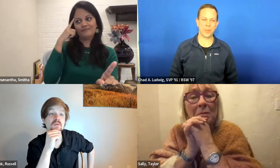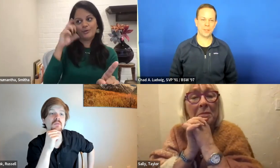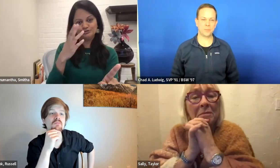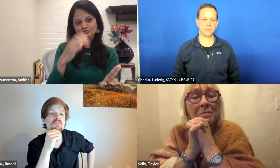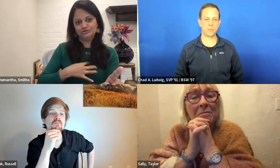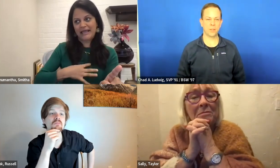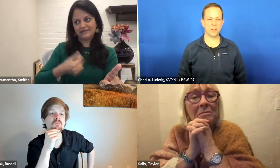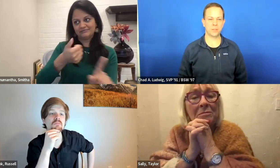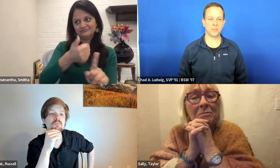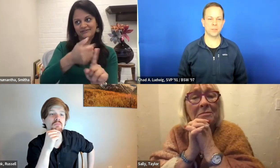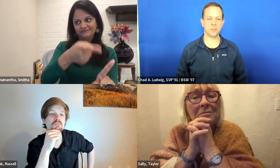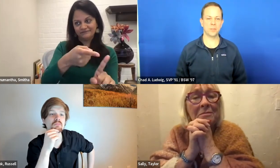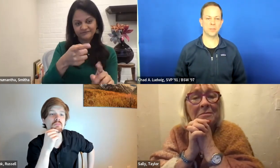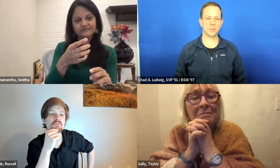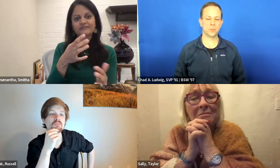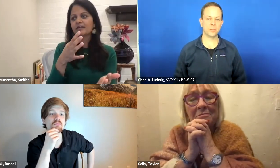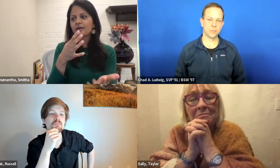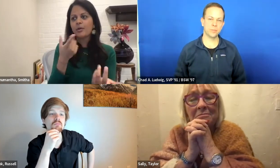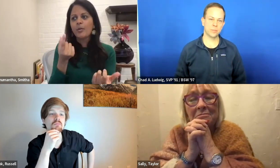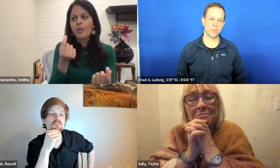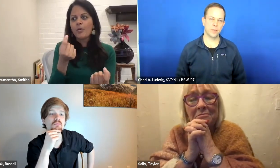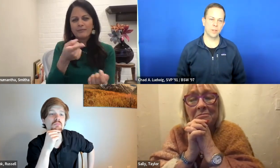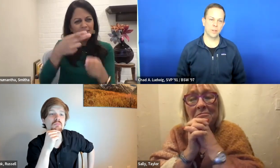One of the questions is specifically for Chad.